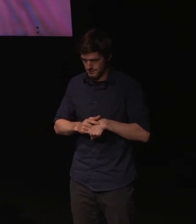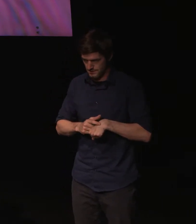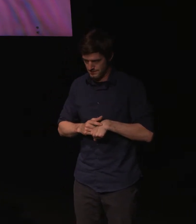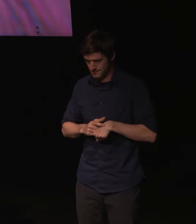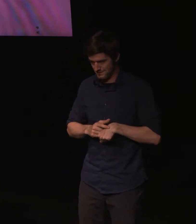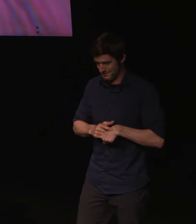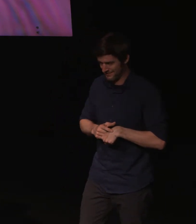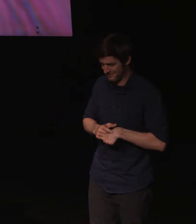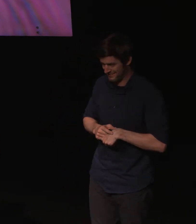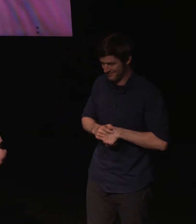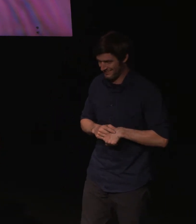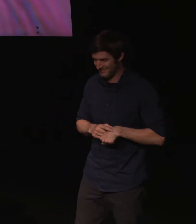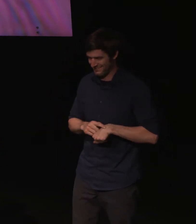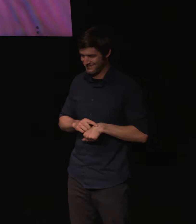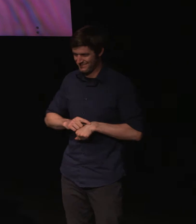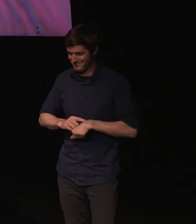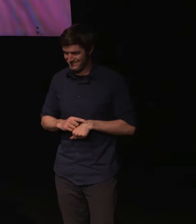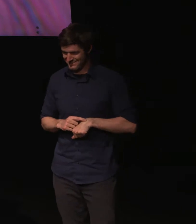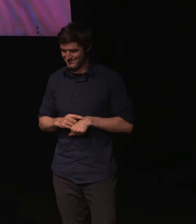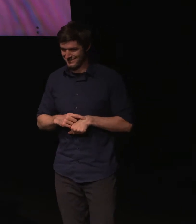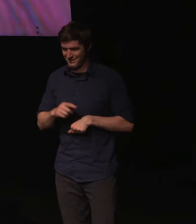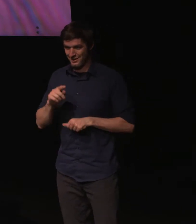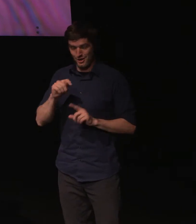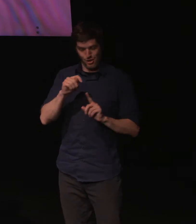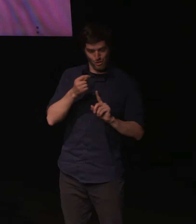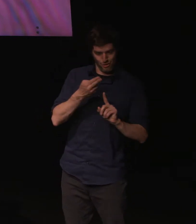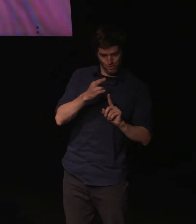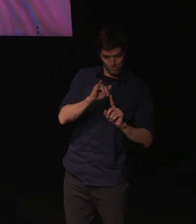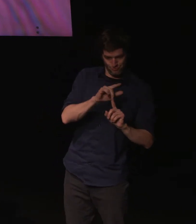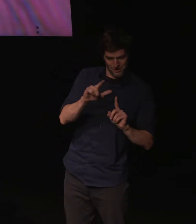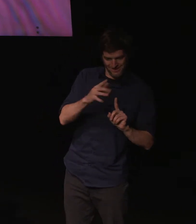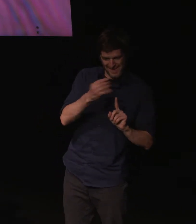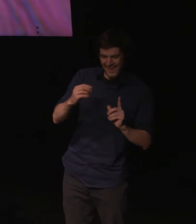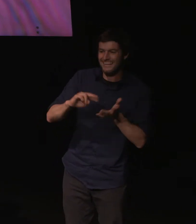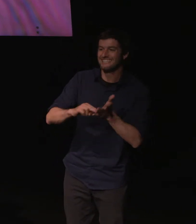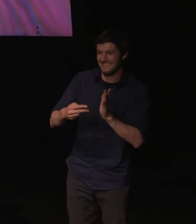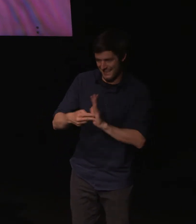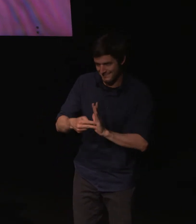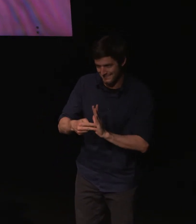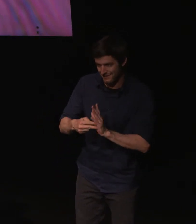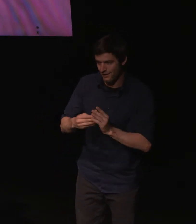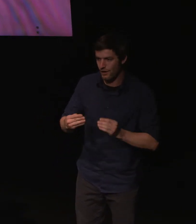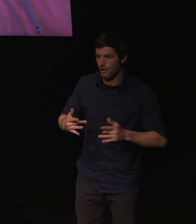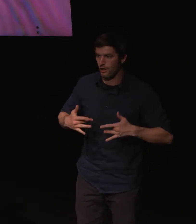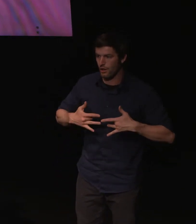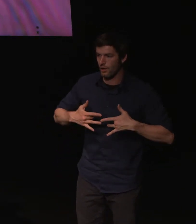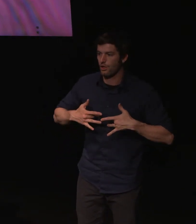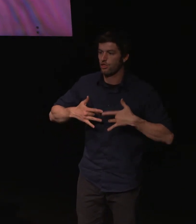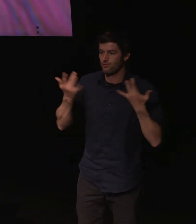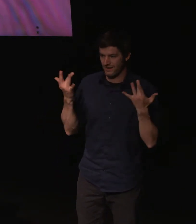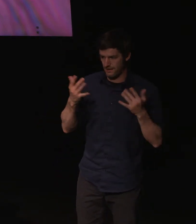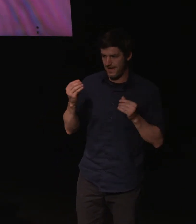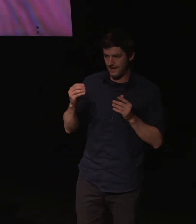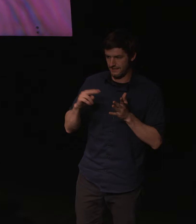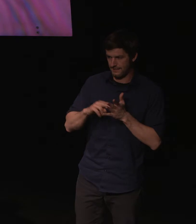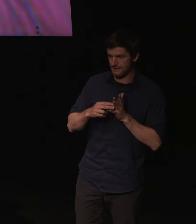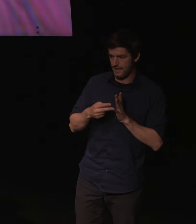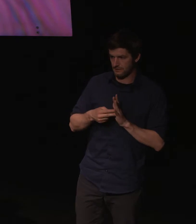It's like, "Oh, no, is the author's word the be-all end-all? Or is the person's own experience, what truly makes the art?"